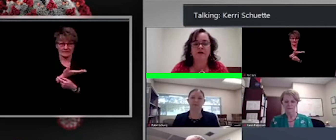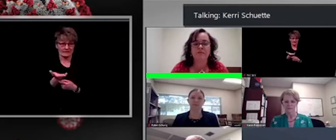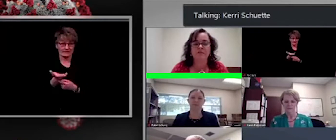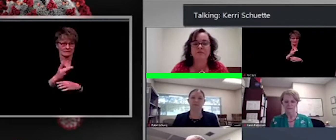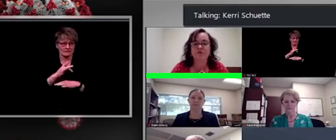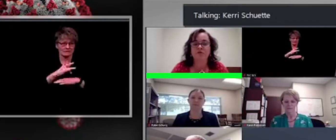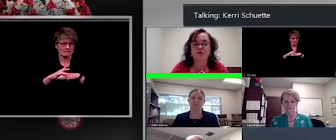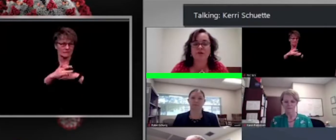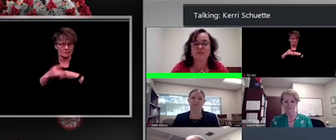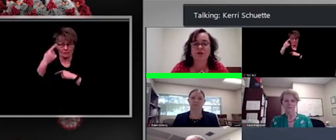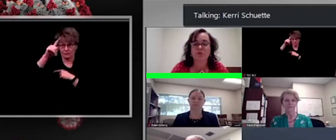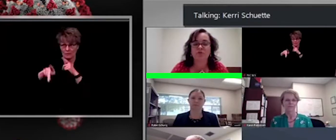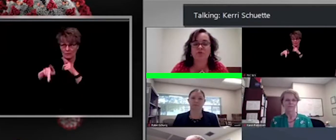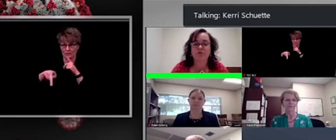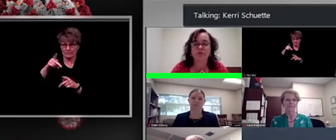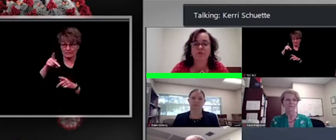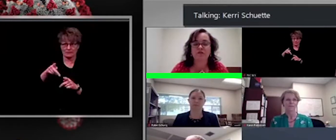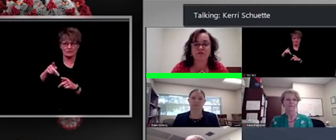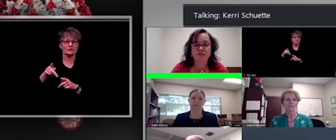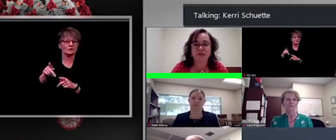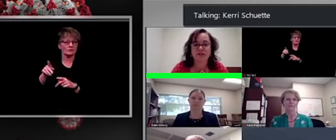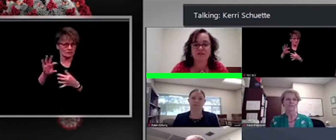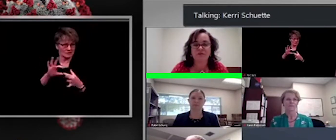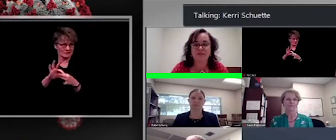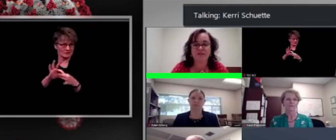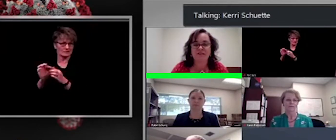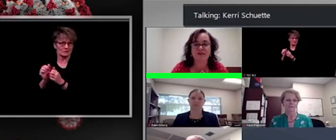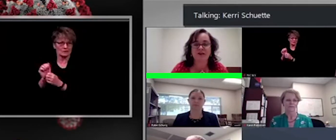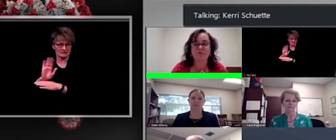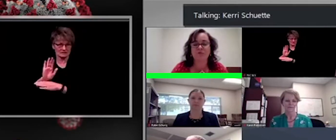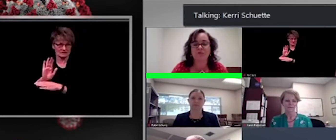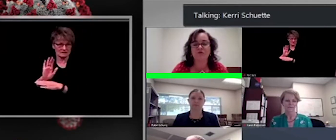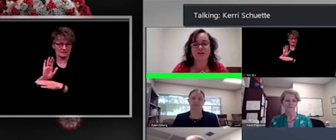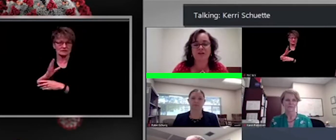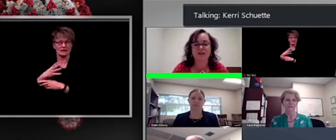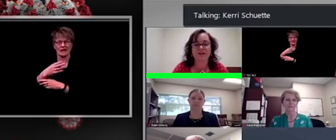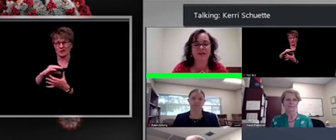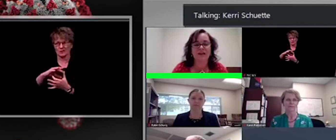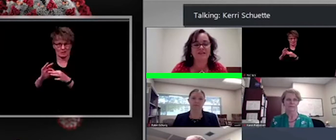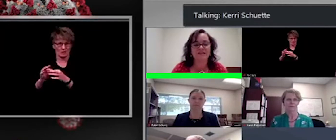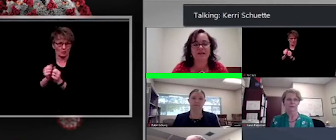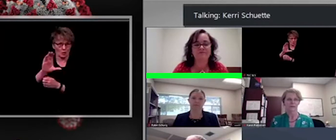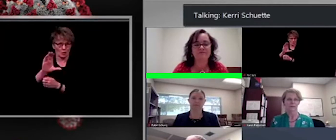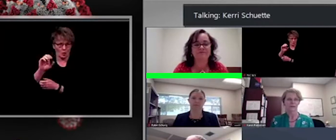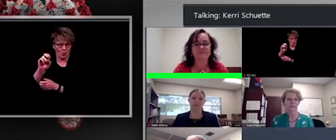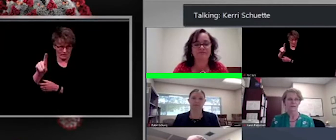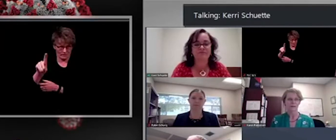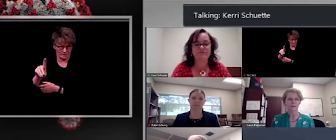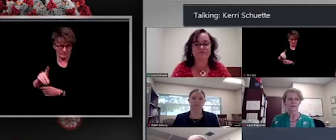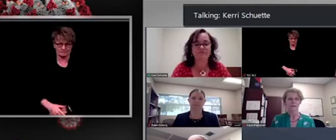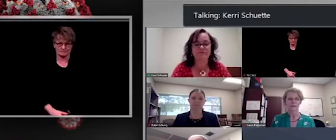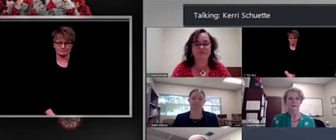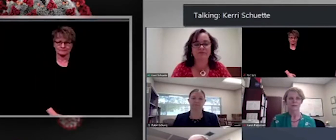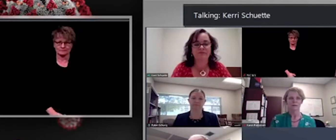COVID. This morning we're going to start with Robin Schurig. She has a few things to share, and then we'll move to Karen, and then to Jake.